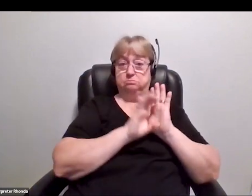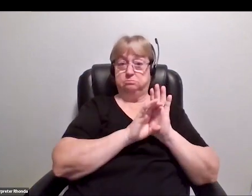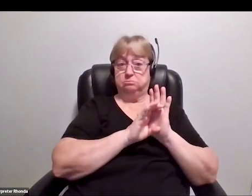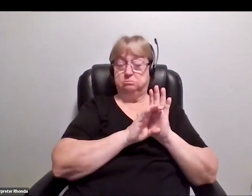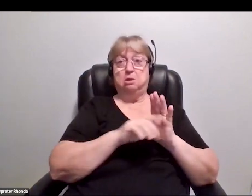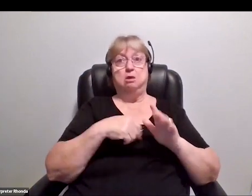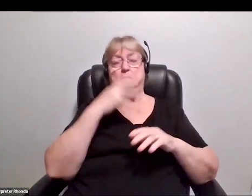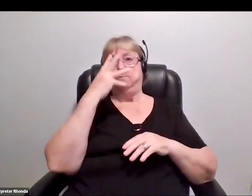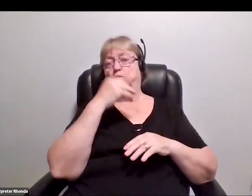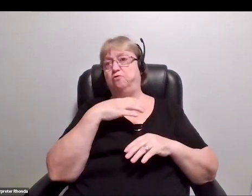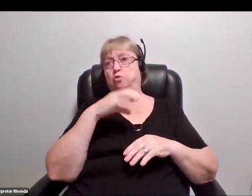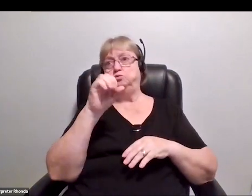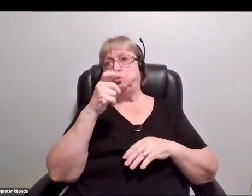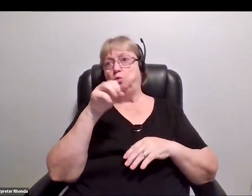that we just experienced in North America,